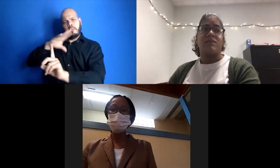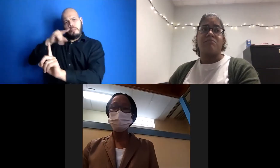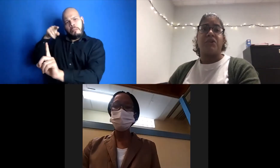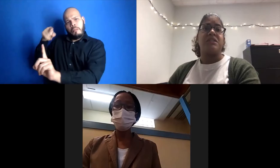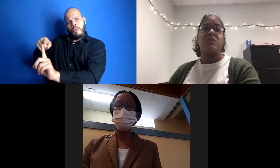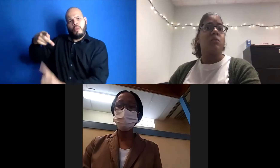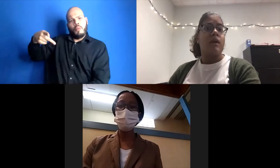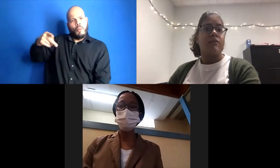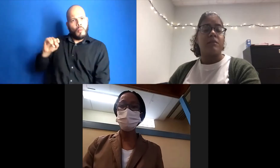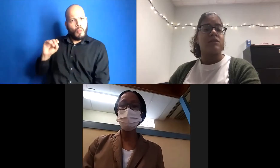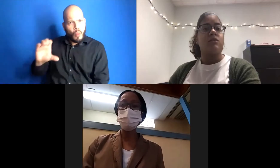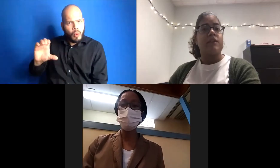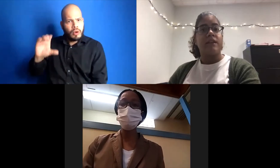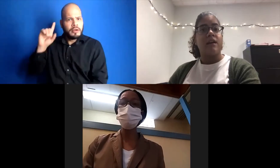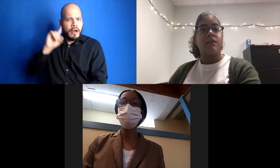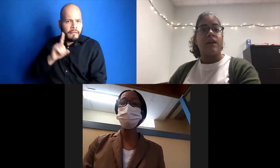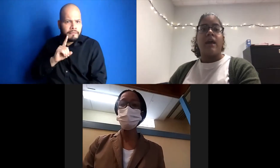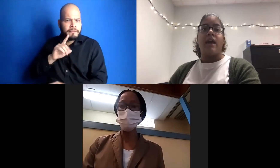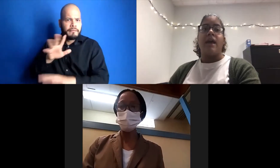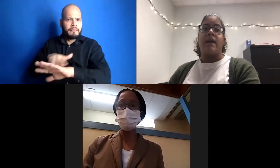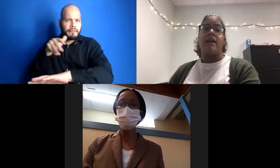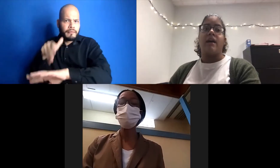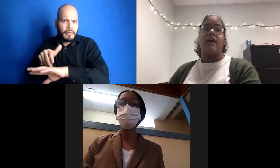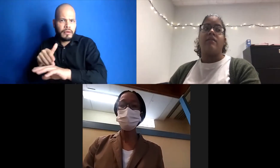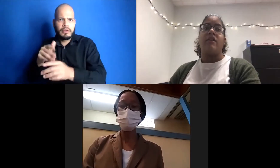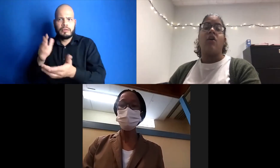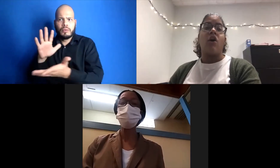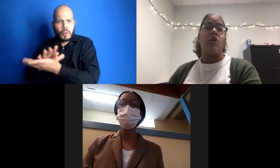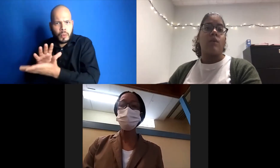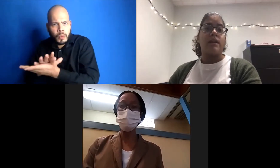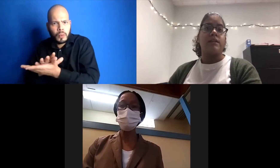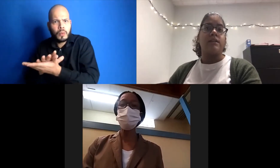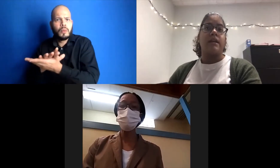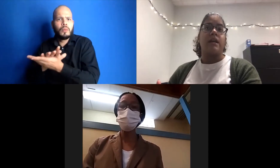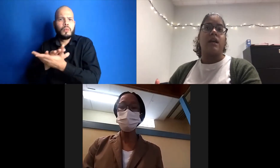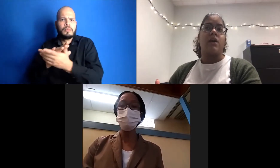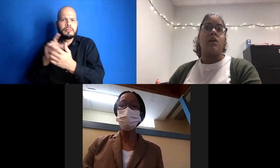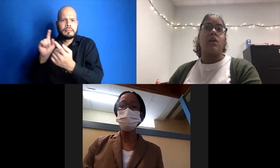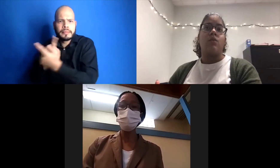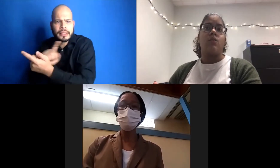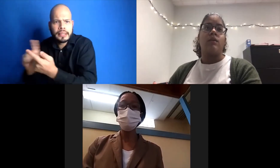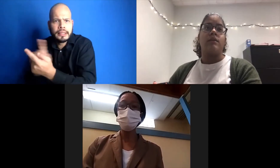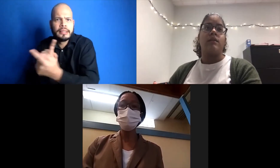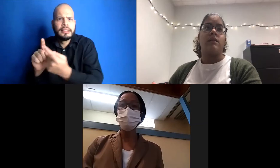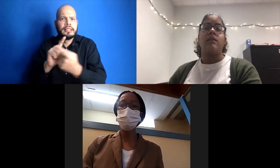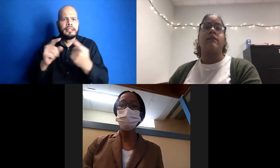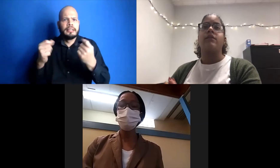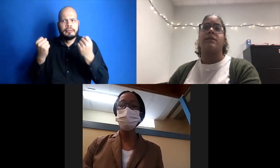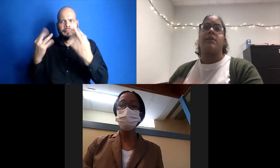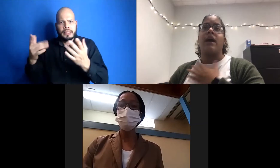preschool with from the school for the deaf and they're always like what like for example I was